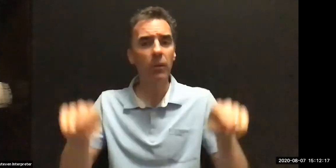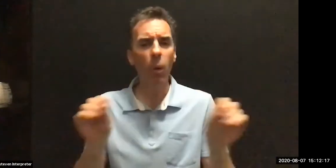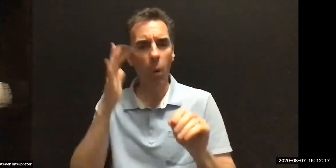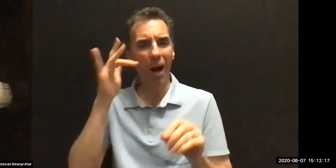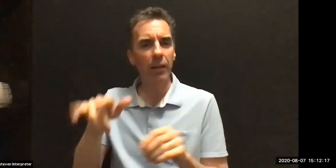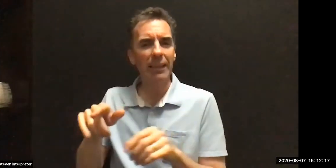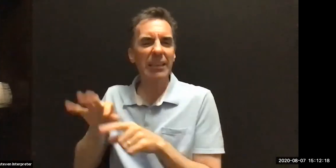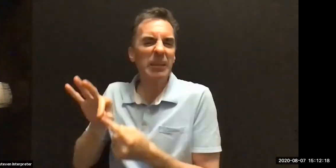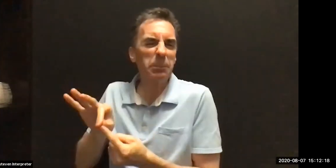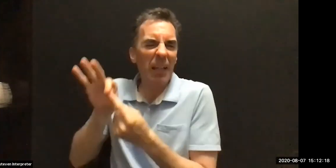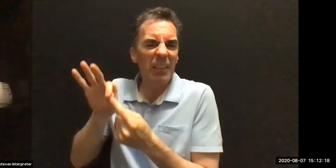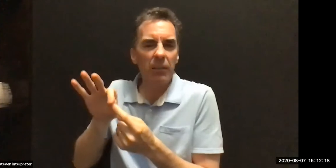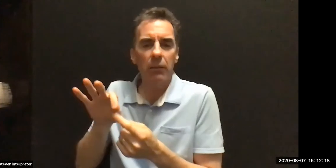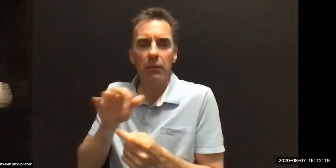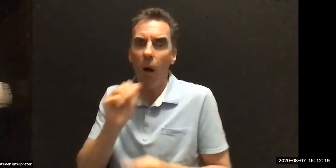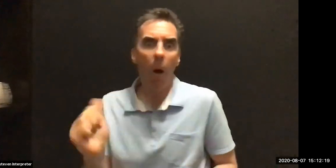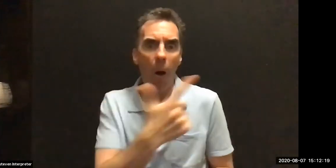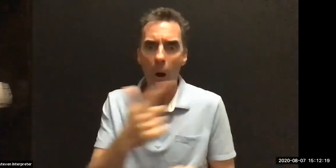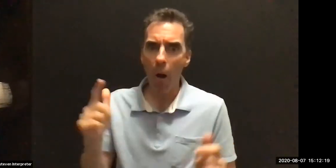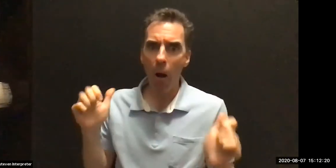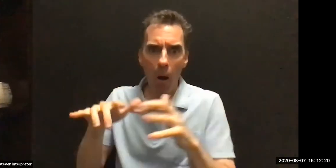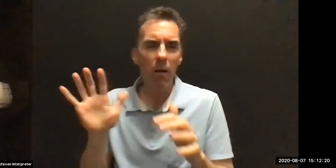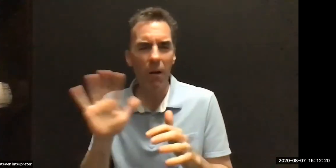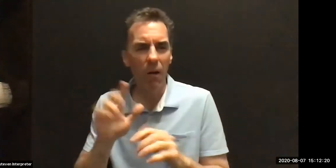Channelle Charest: So the best way is for them to get in contact and just say, Hey, I just want to learn more.